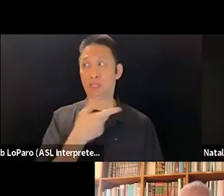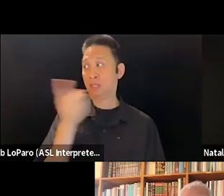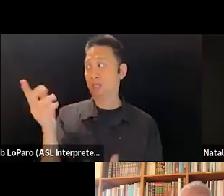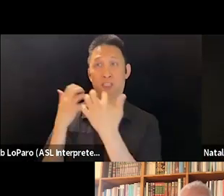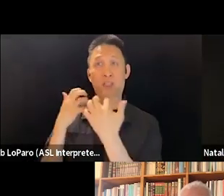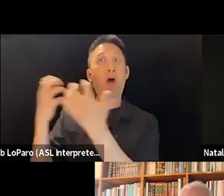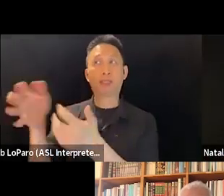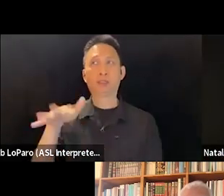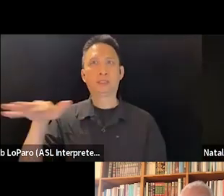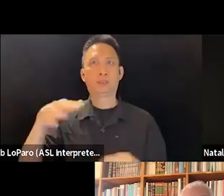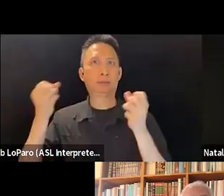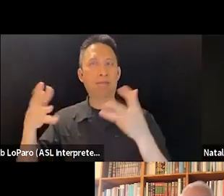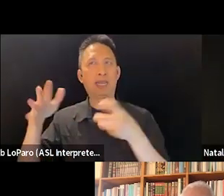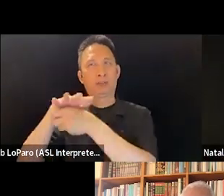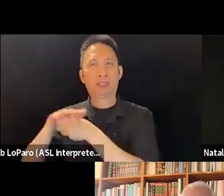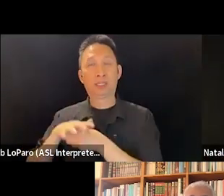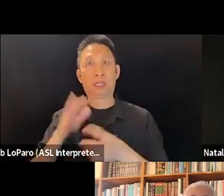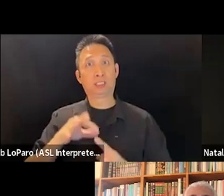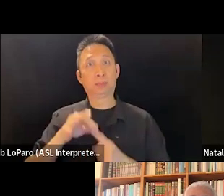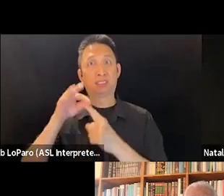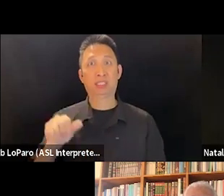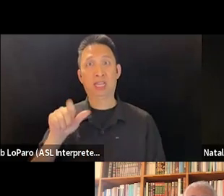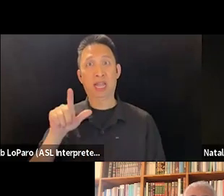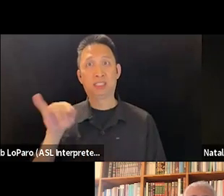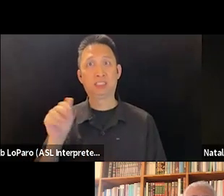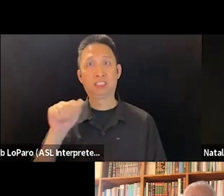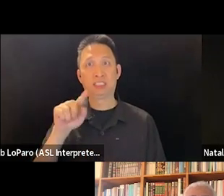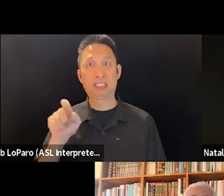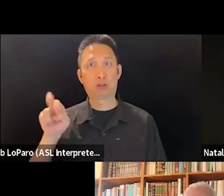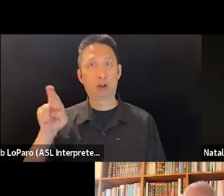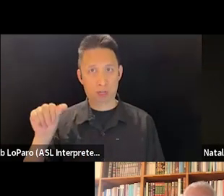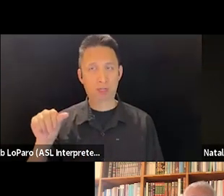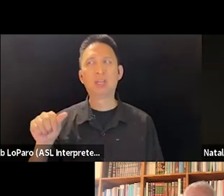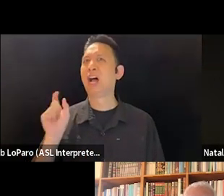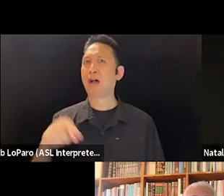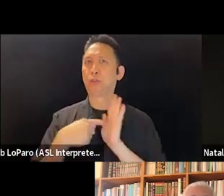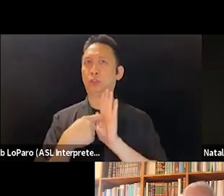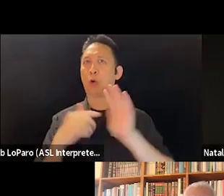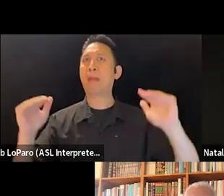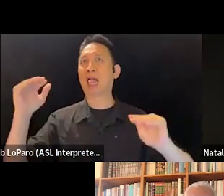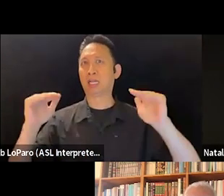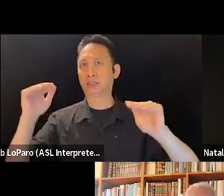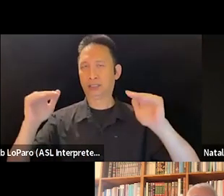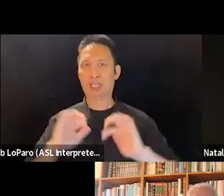specially with Al Jazeera, we need to be very careful and very balanced in terms how we can support the filmmakers